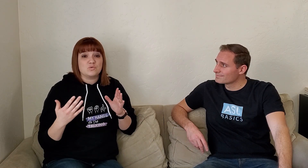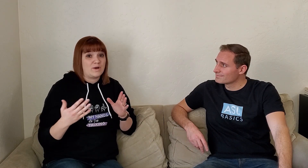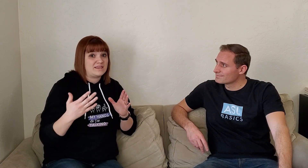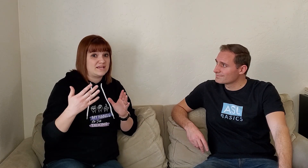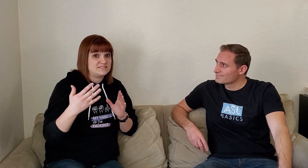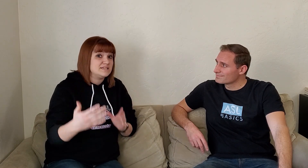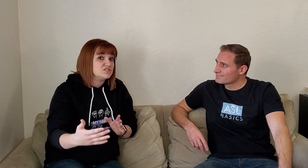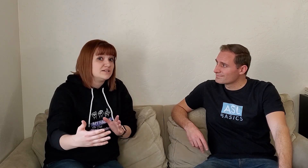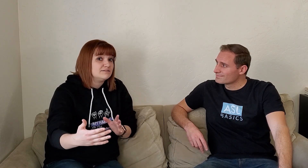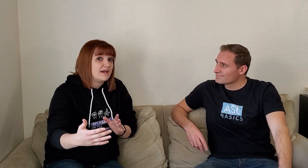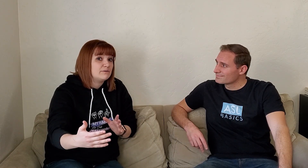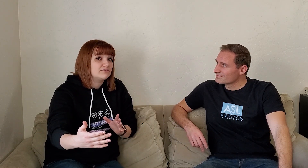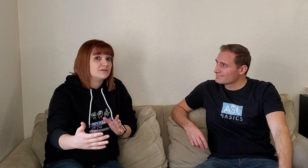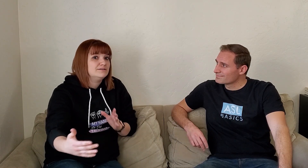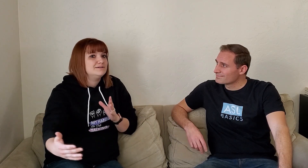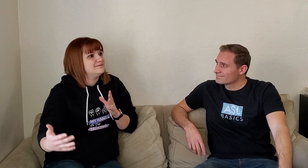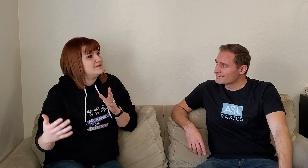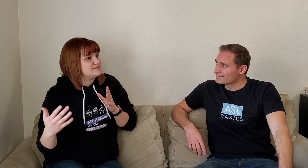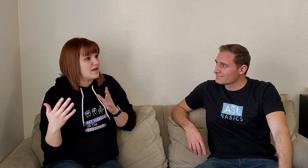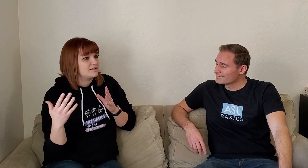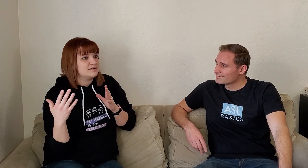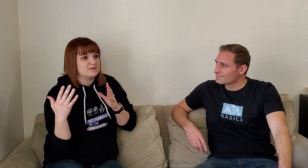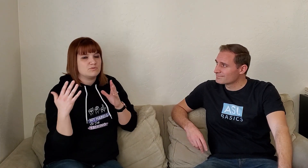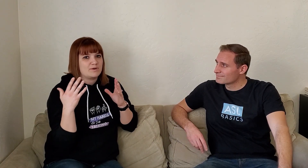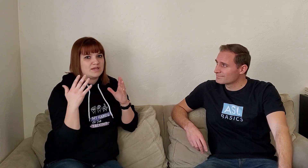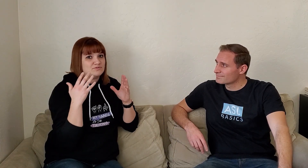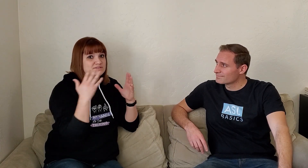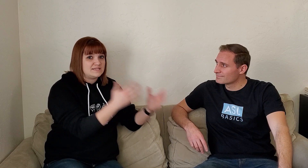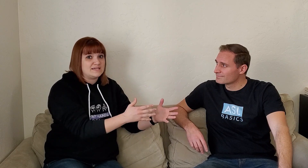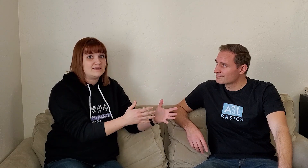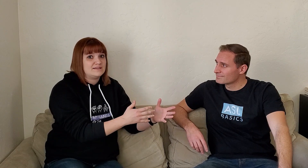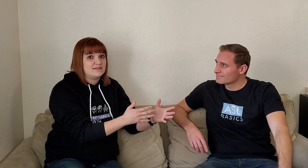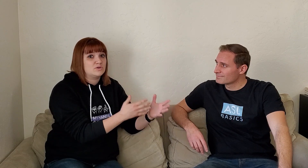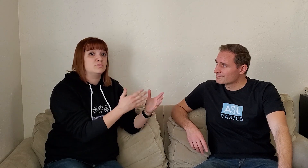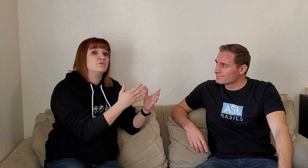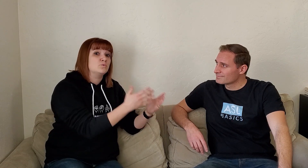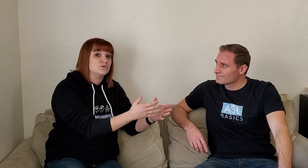The way they teach it however, is not going to be the way you see it in the real world